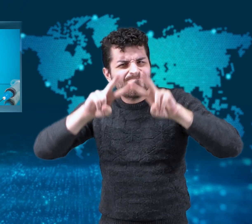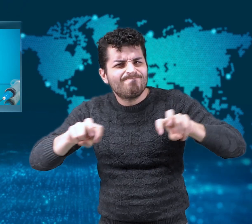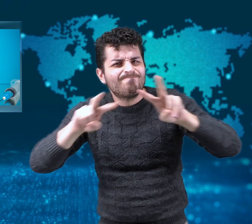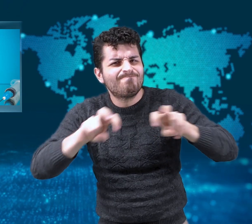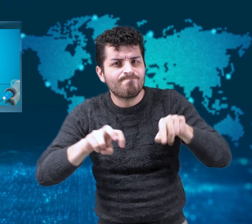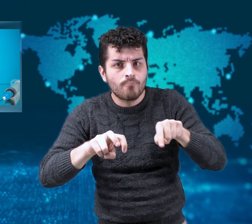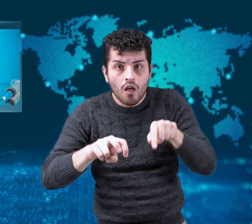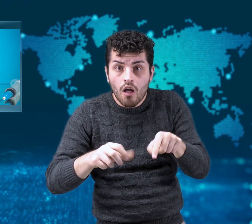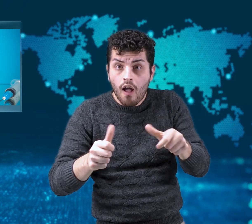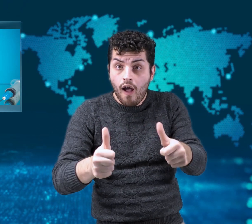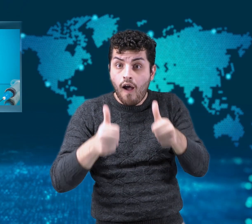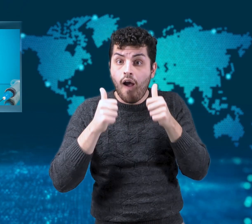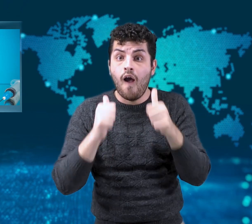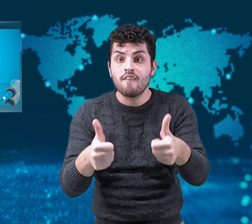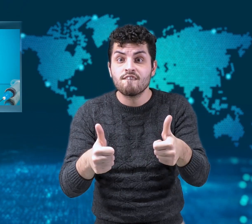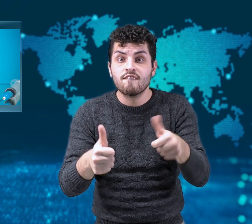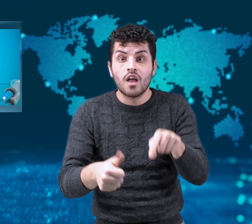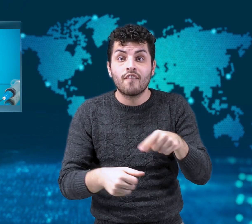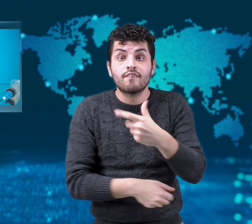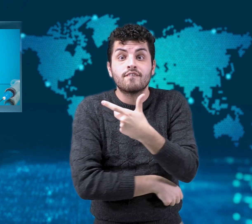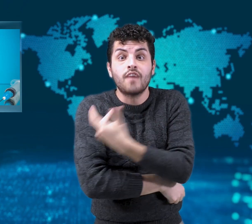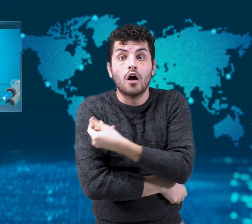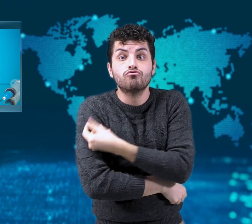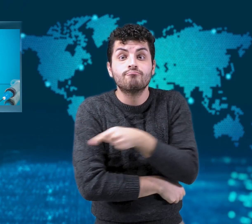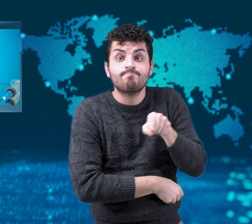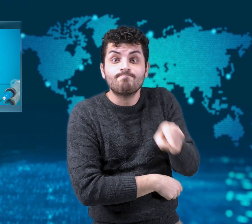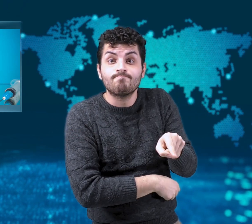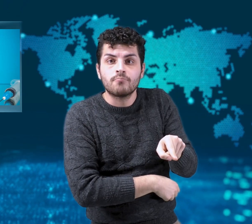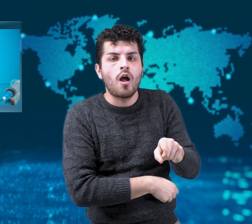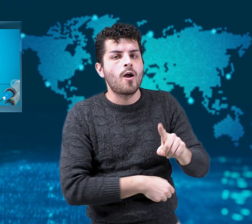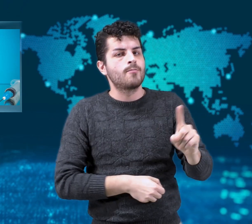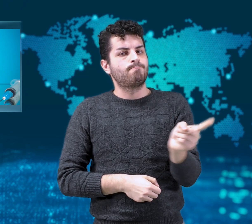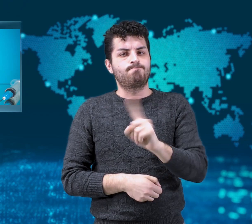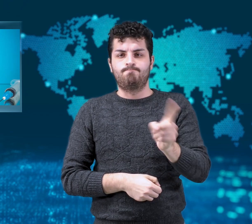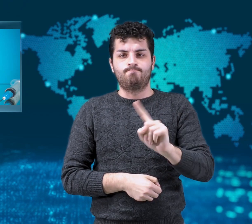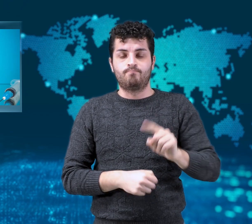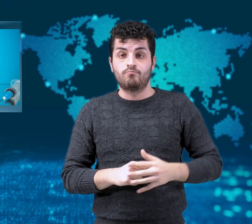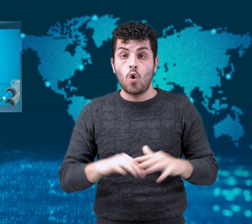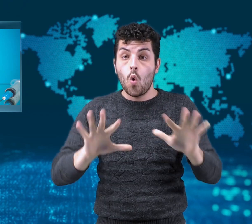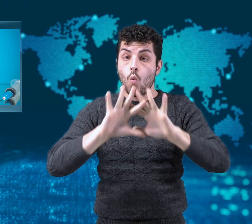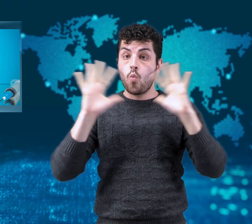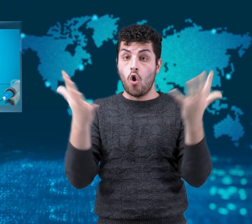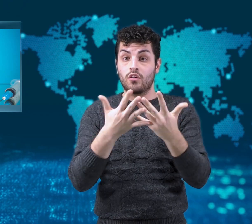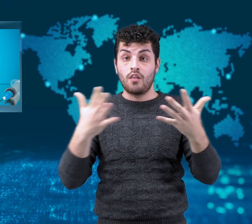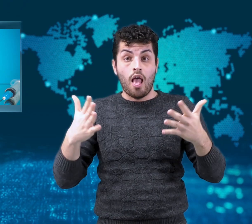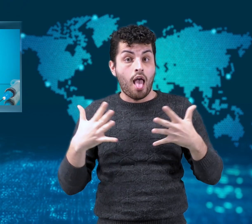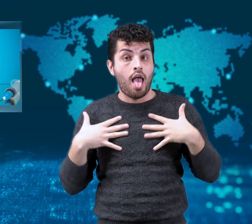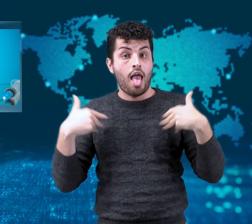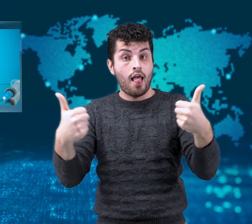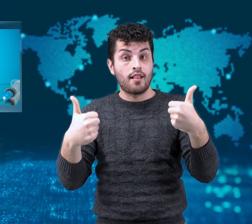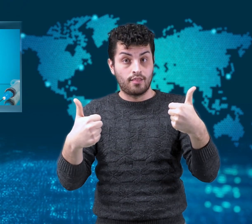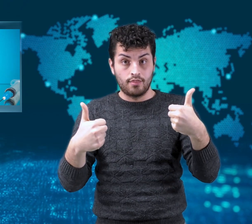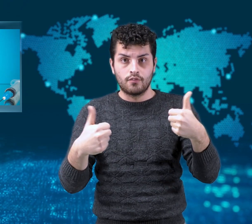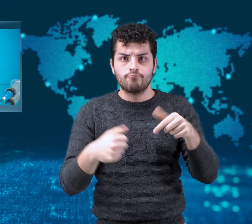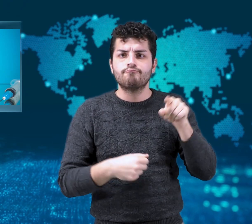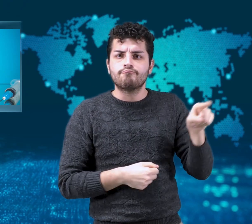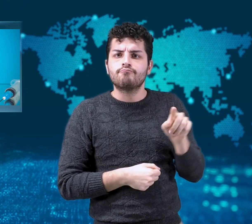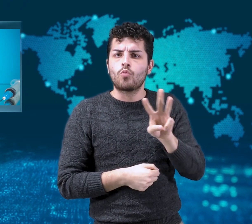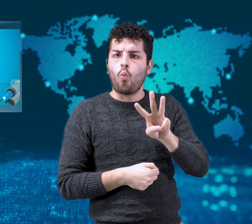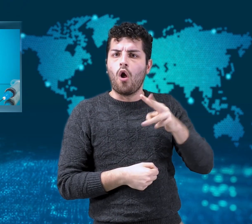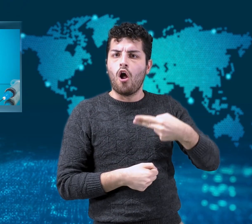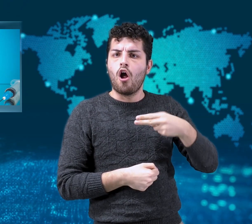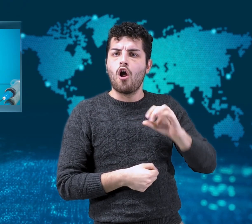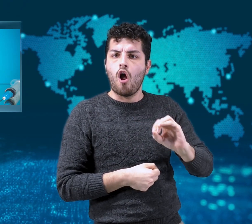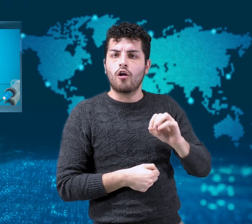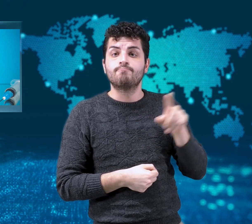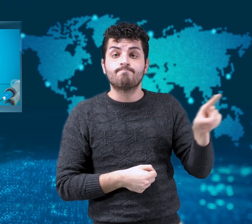The World Health Organization estimates that at least 70% of the